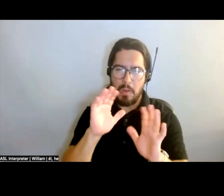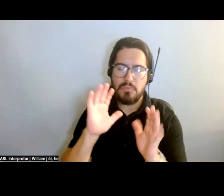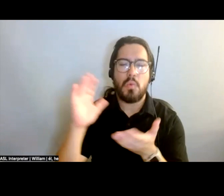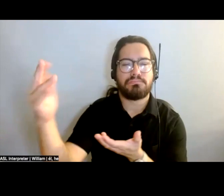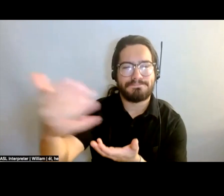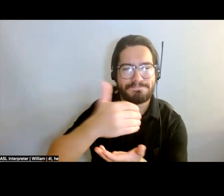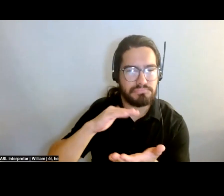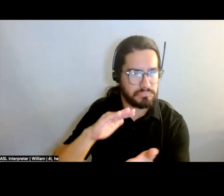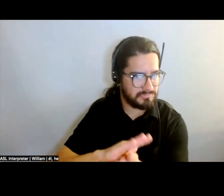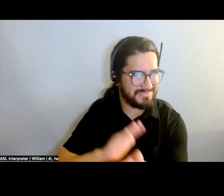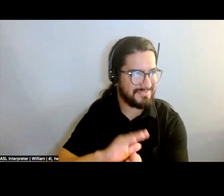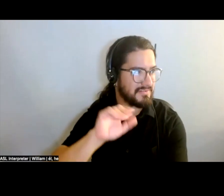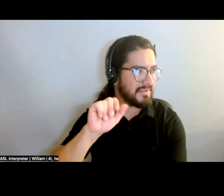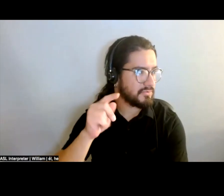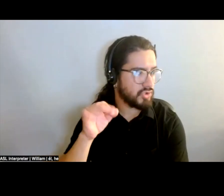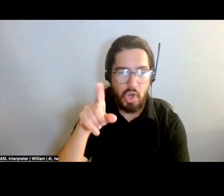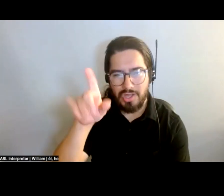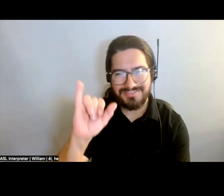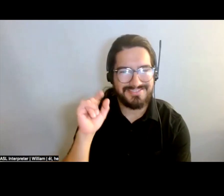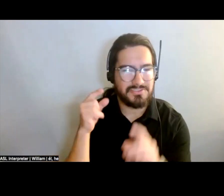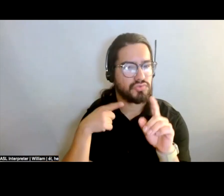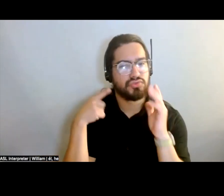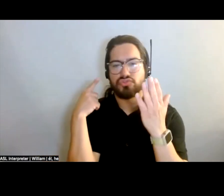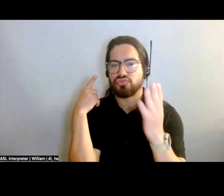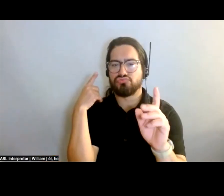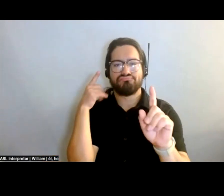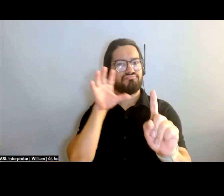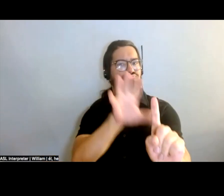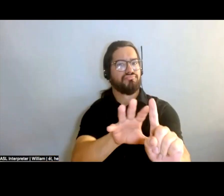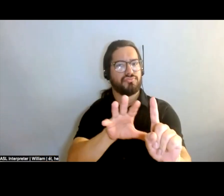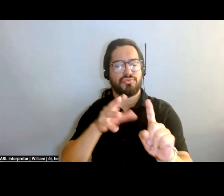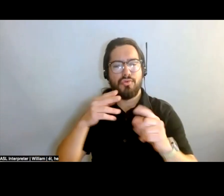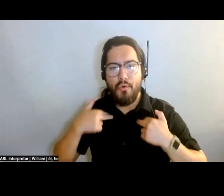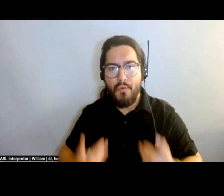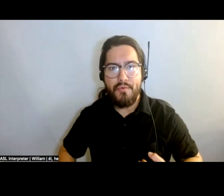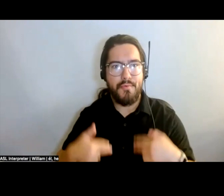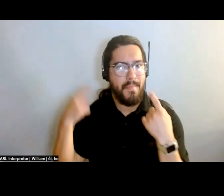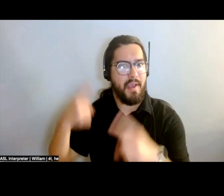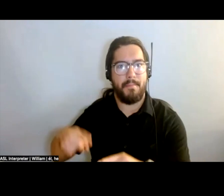the human aspect and the human cost of what has happened in a way that's often ignored